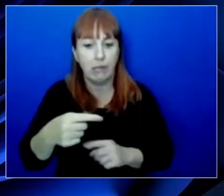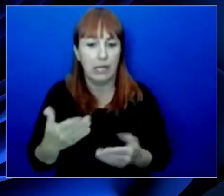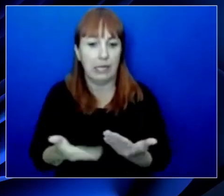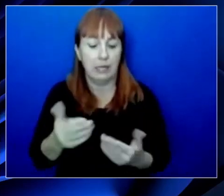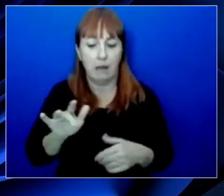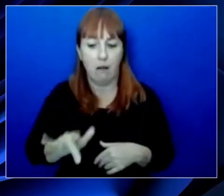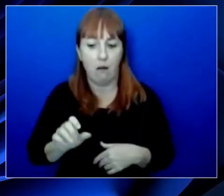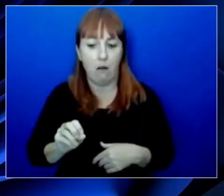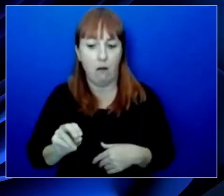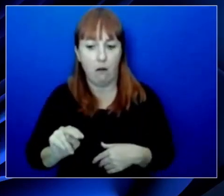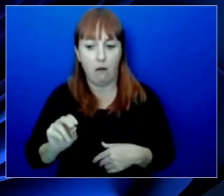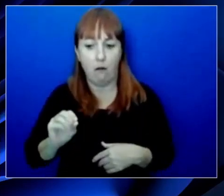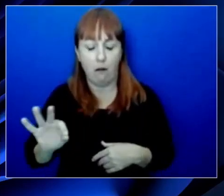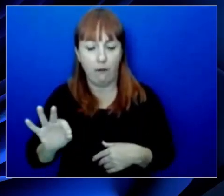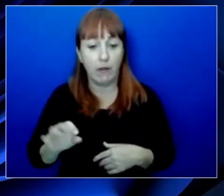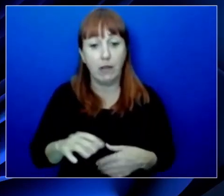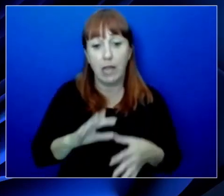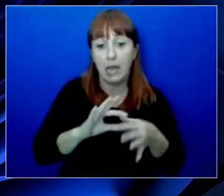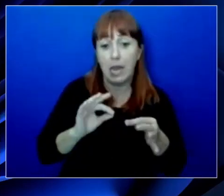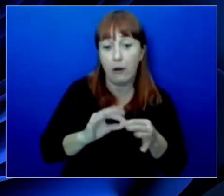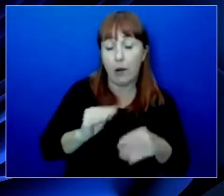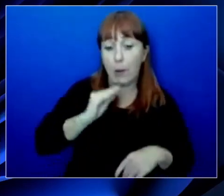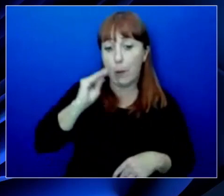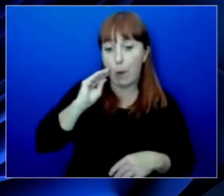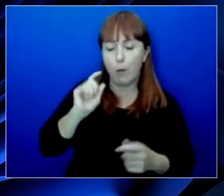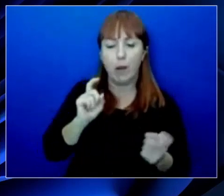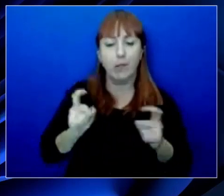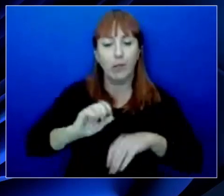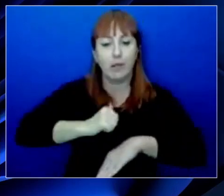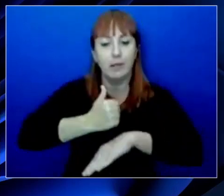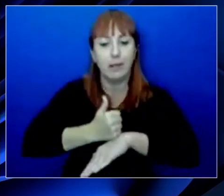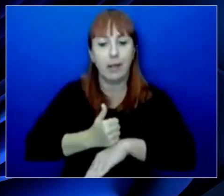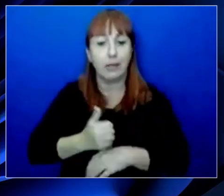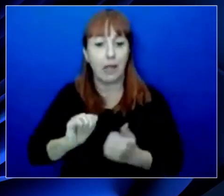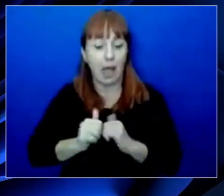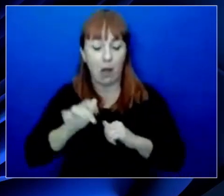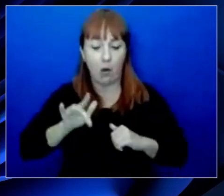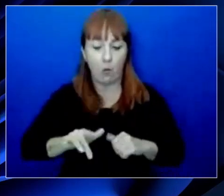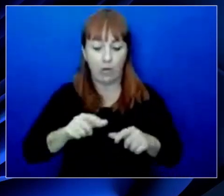You can adjust the settings for narrator home. Let's do that here. I'm going to press the spacebar